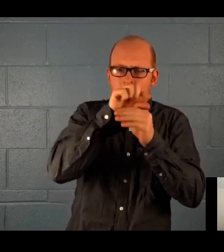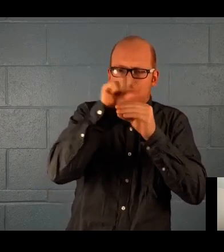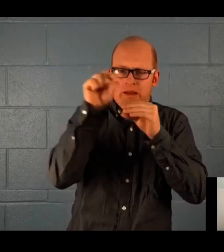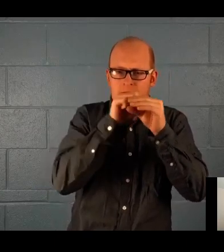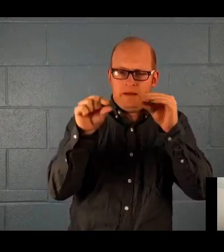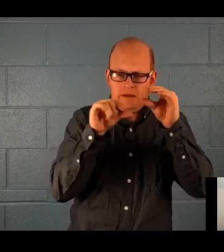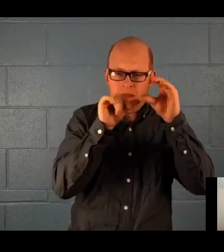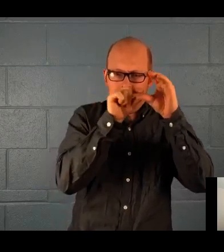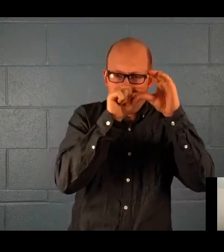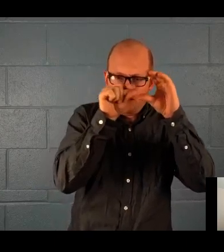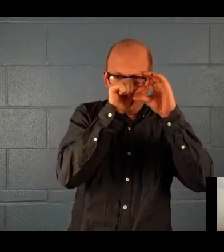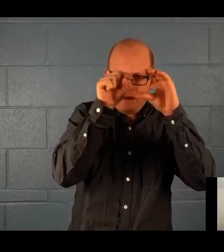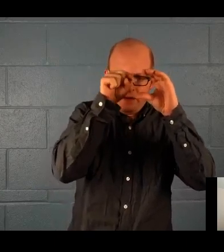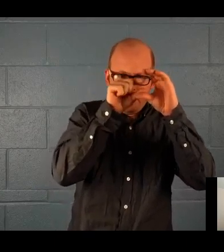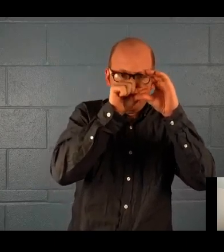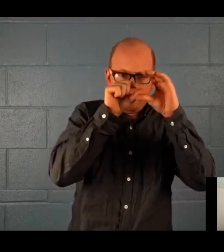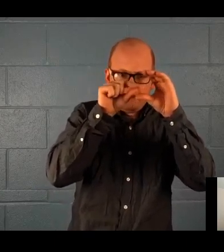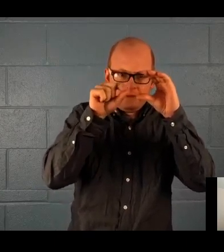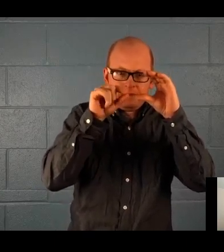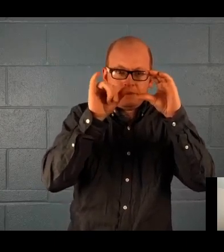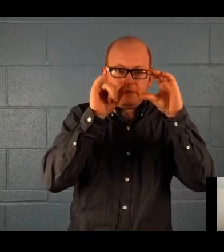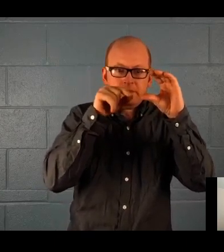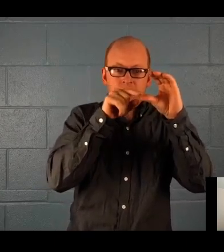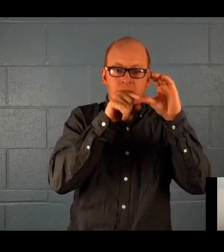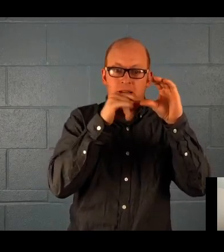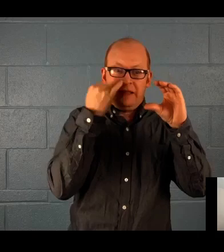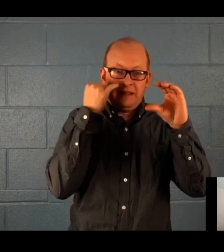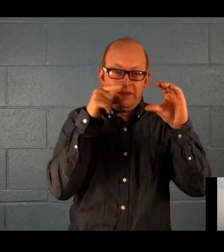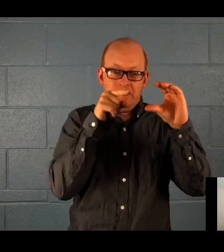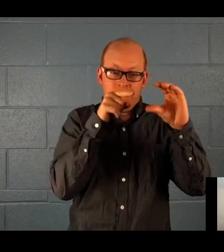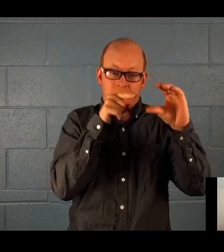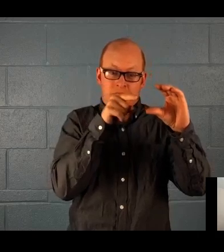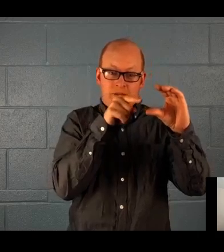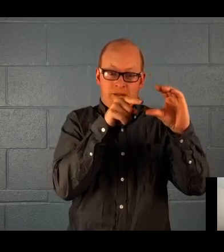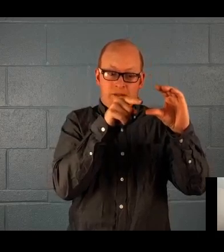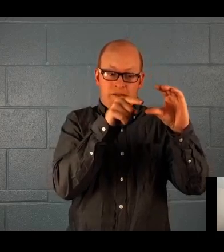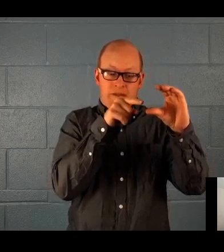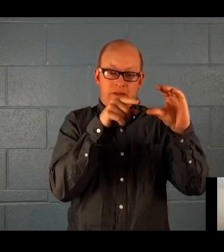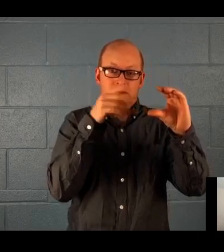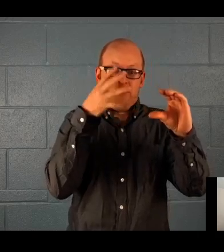from the inner to the outer segment, is fast enough that if you were to look at a photoreceptor,